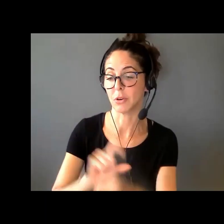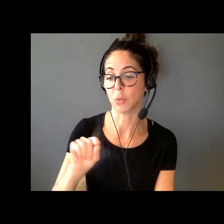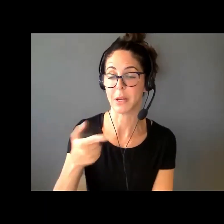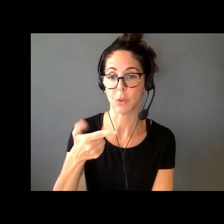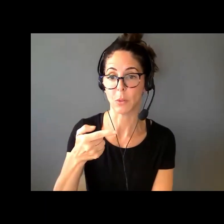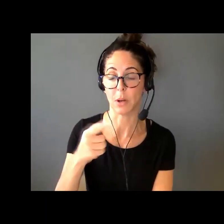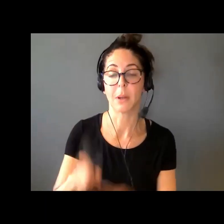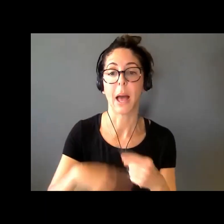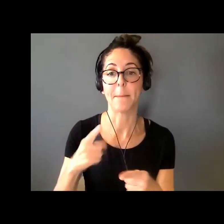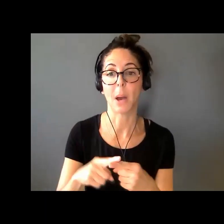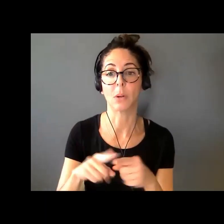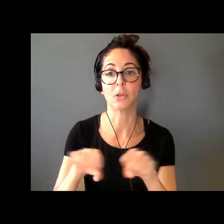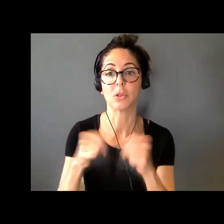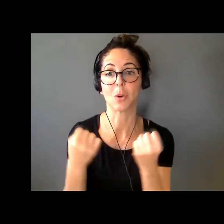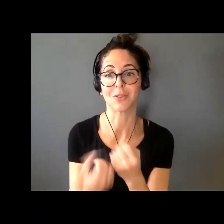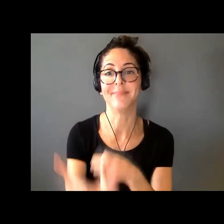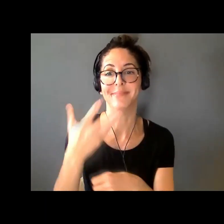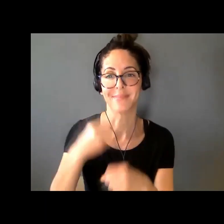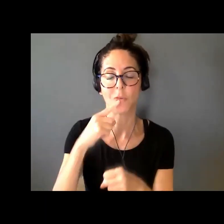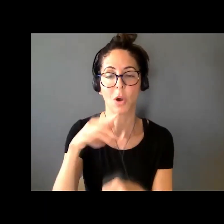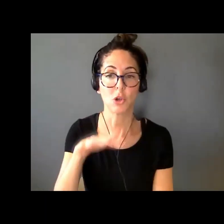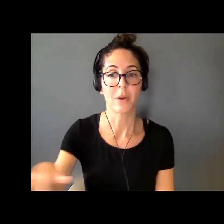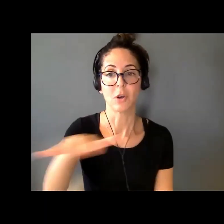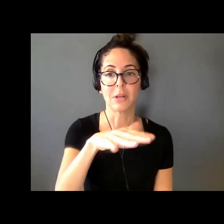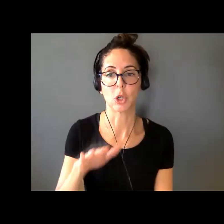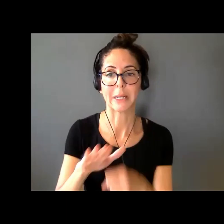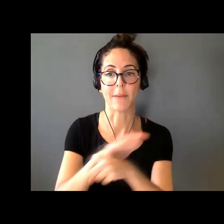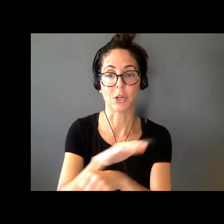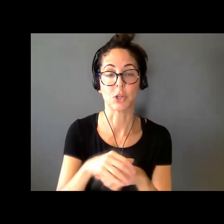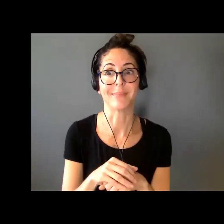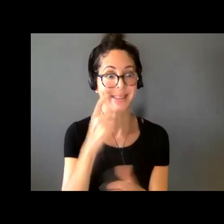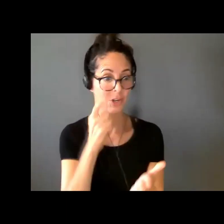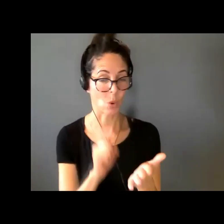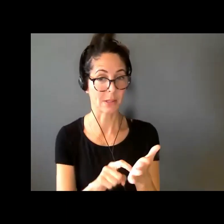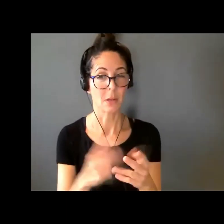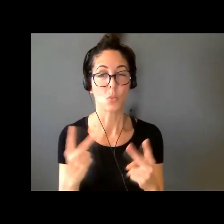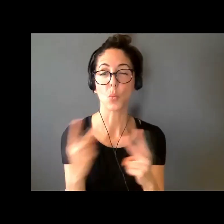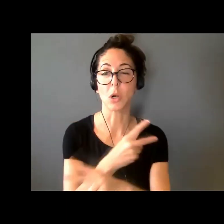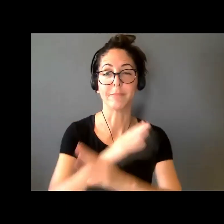Participation for Universal Health Coverage” that actually notes that the major obstacle identified